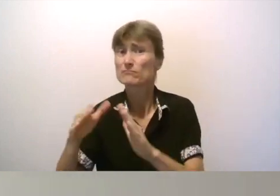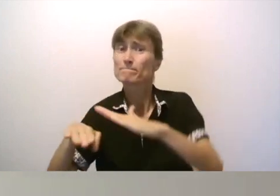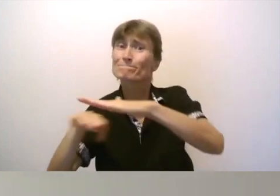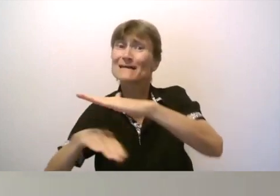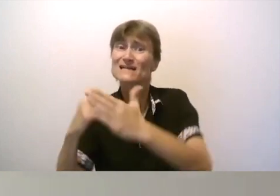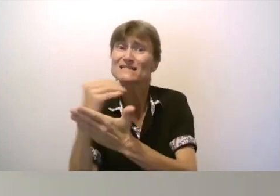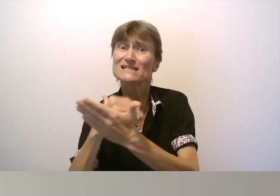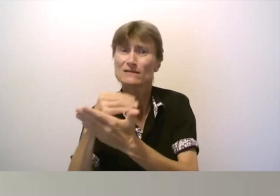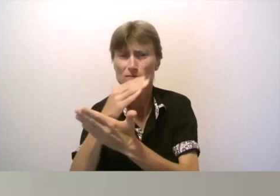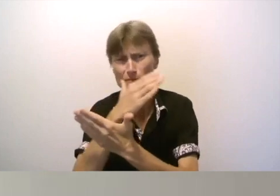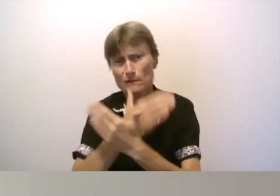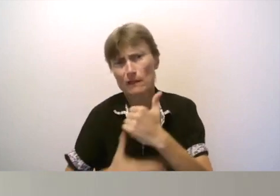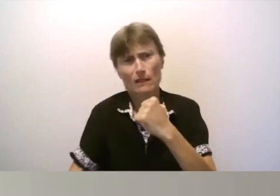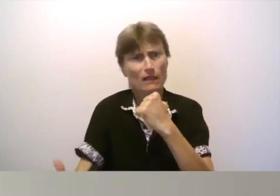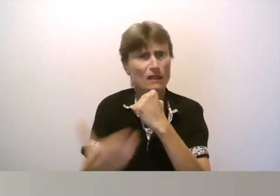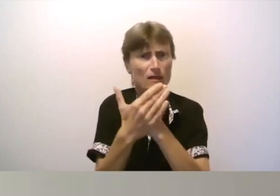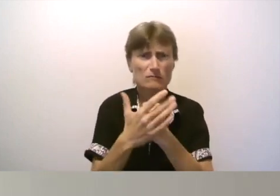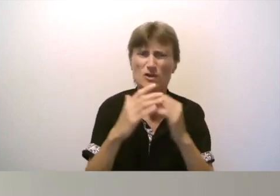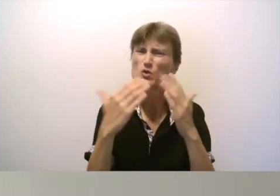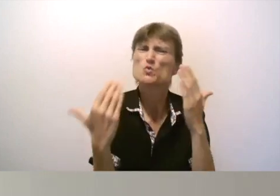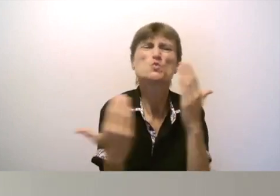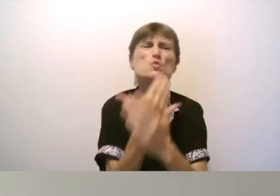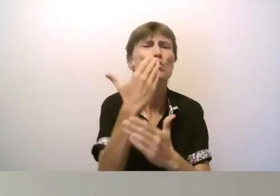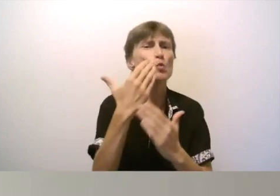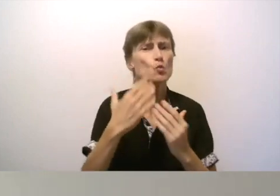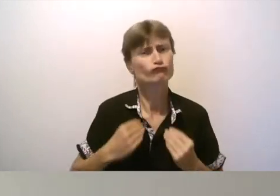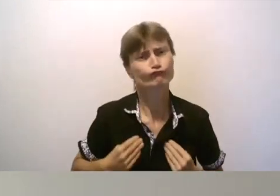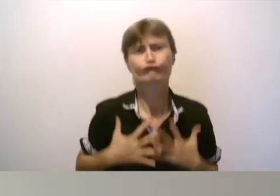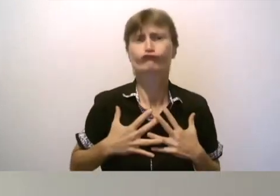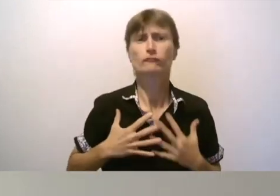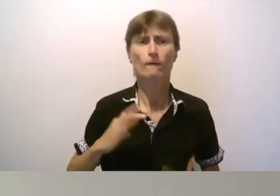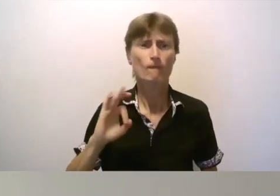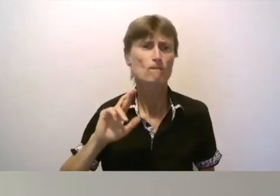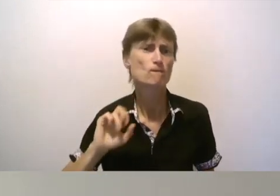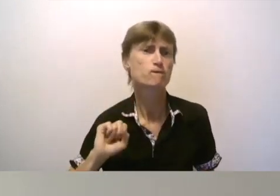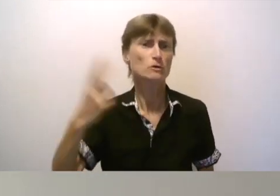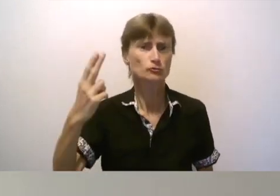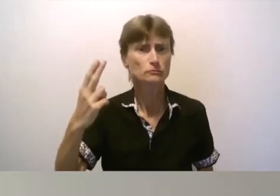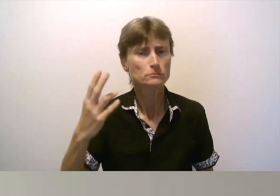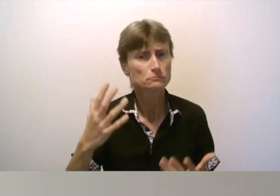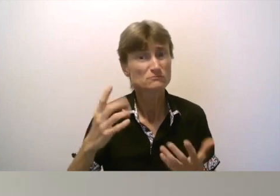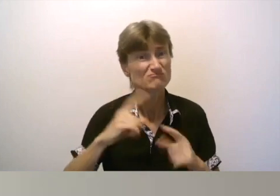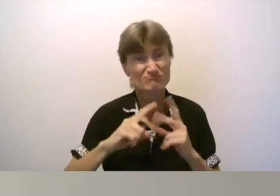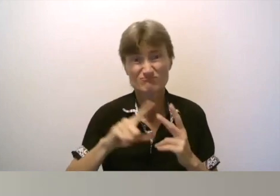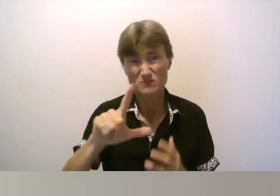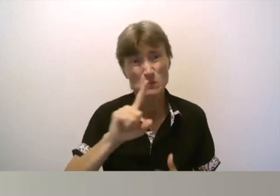an imagination is something to be commodified because it is not some of the saddest conversations i ever have are when